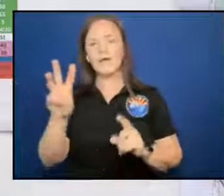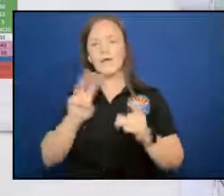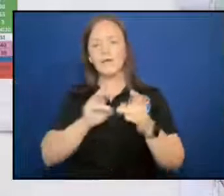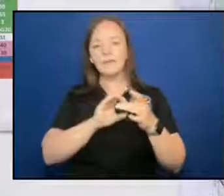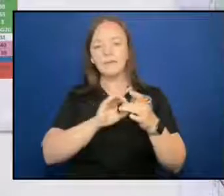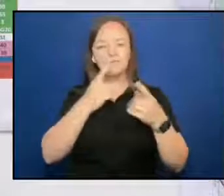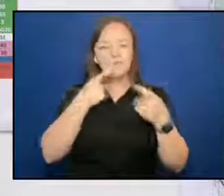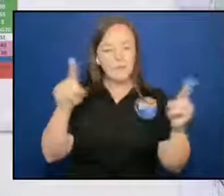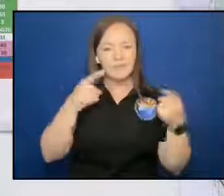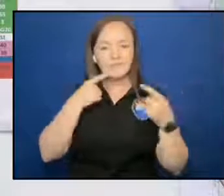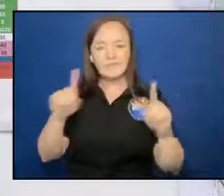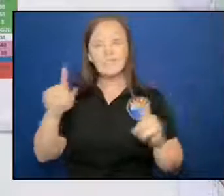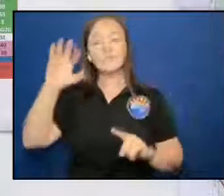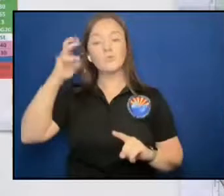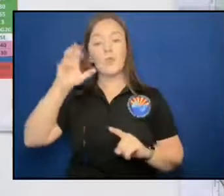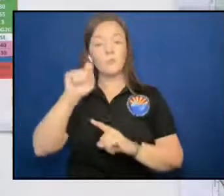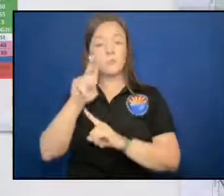HOTLINE 1-800-432-2080. THANK YOU.